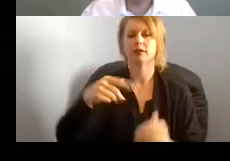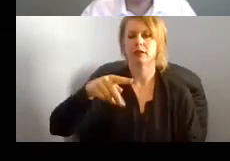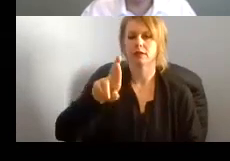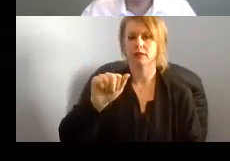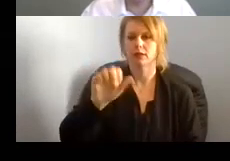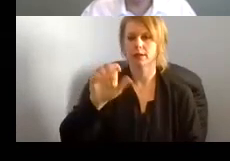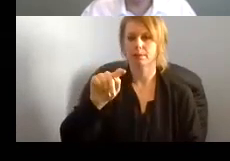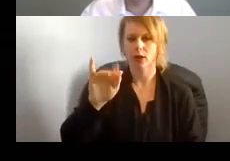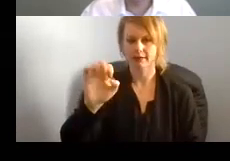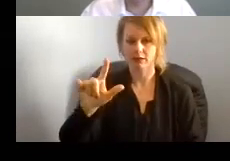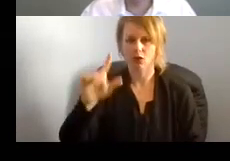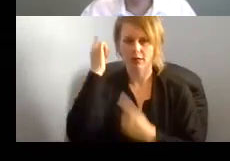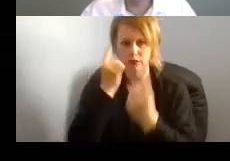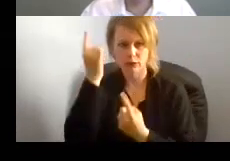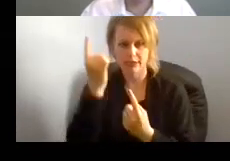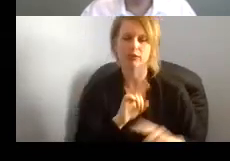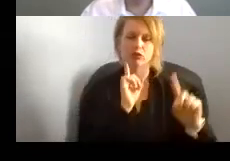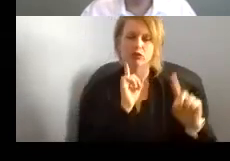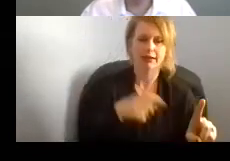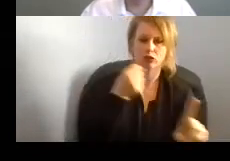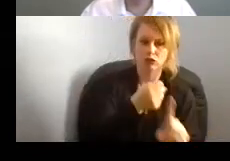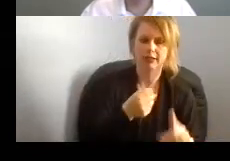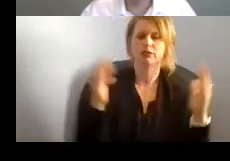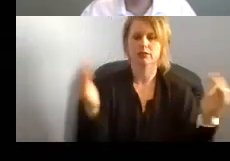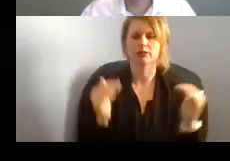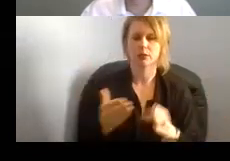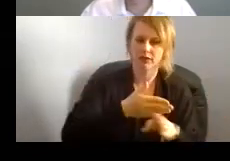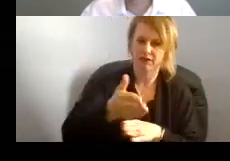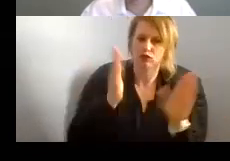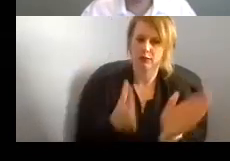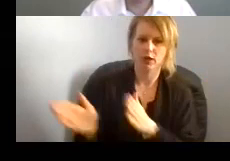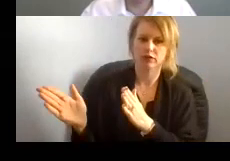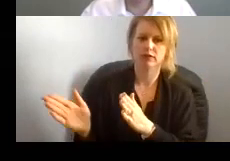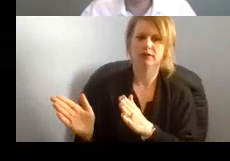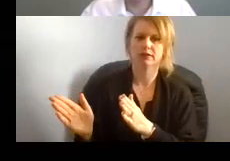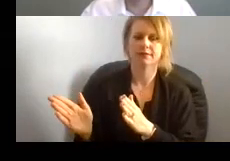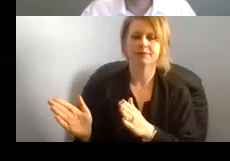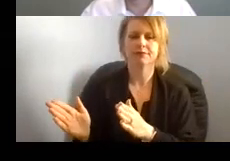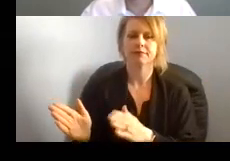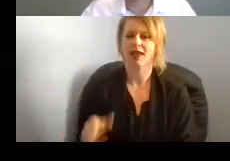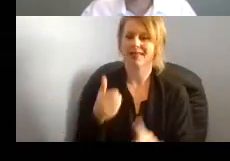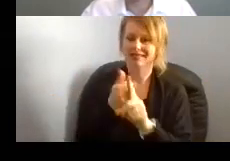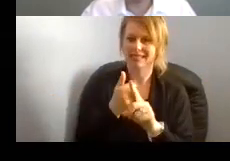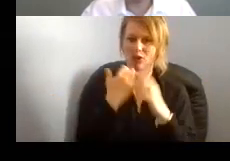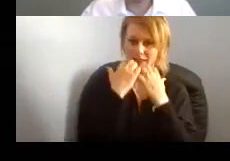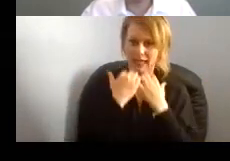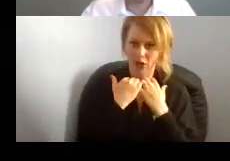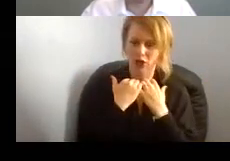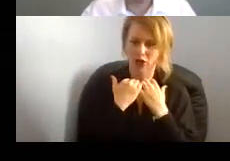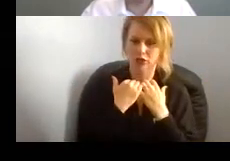losses, and the coordinating services and supporting transitions as well as one on the role of social media in supporting grieving students.